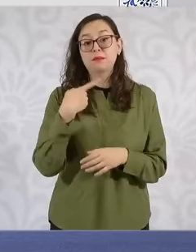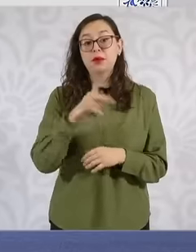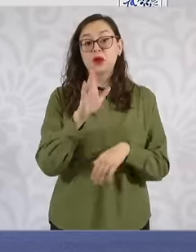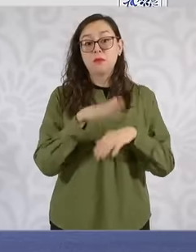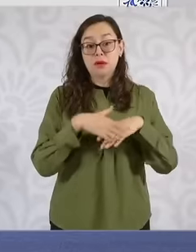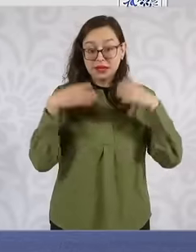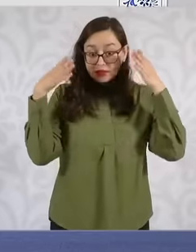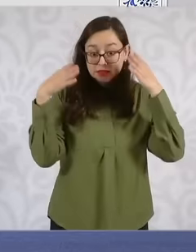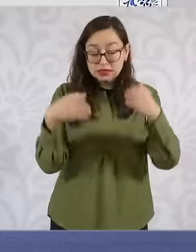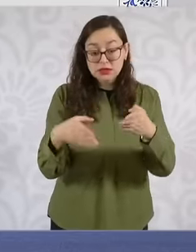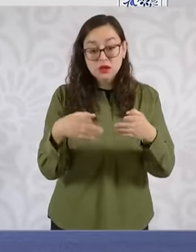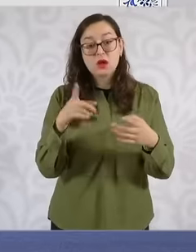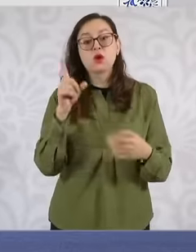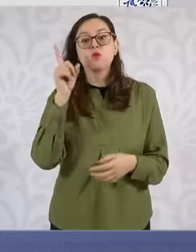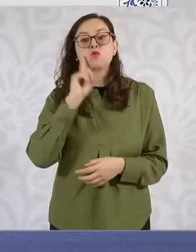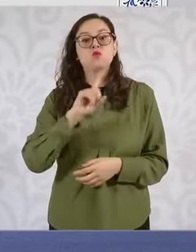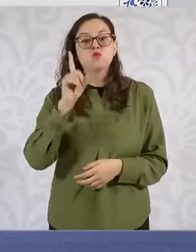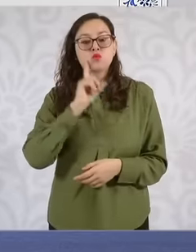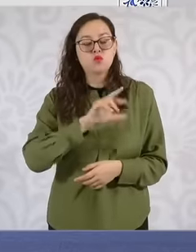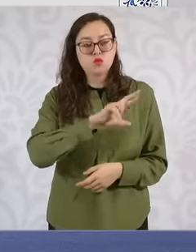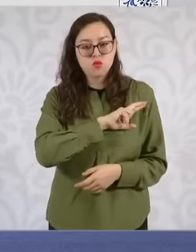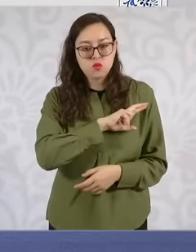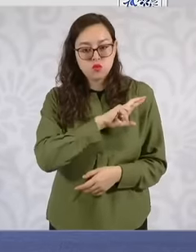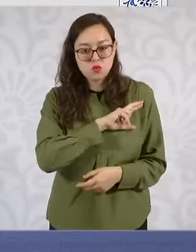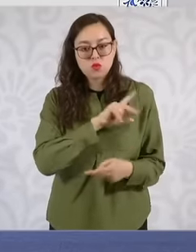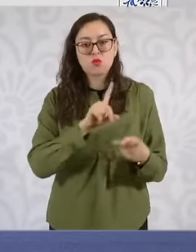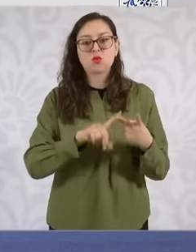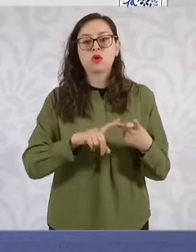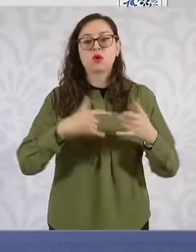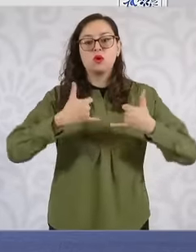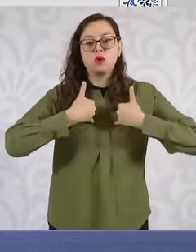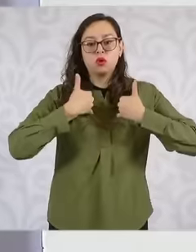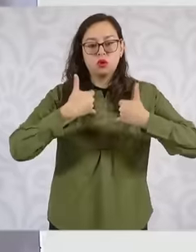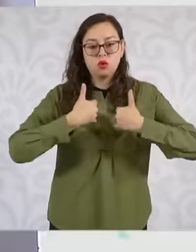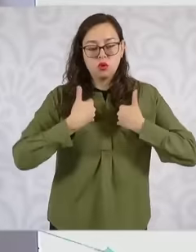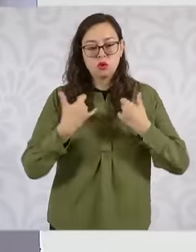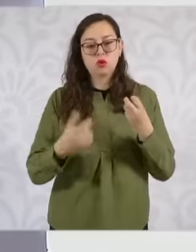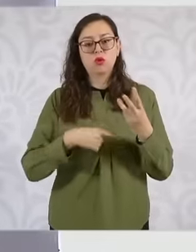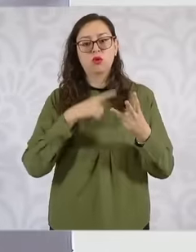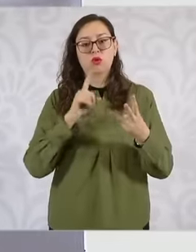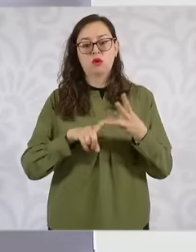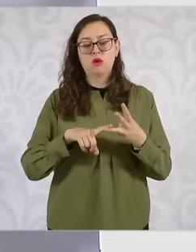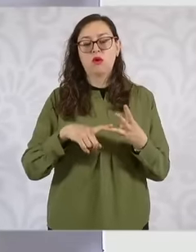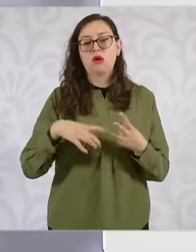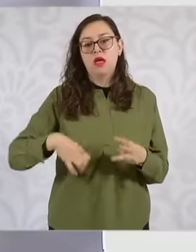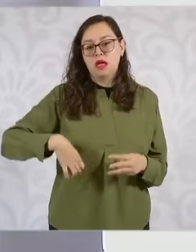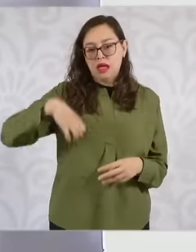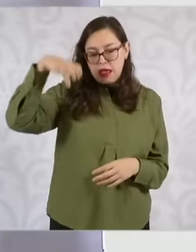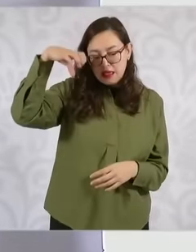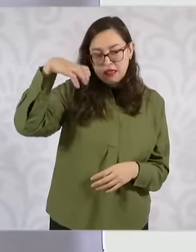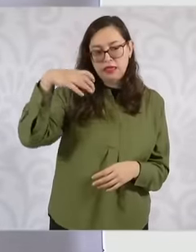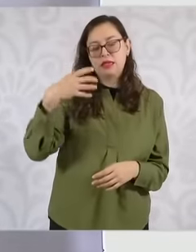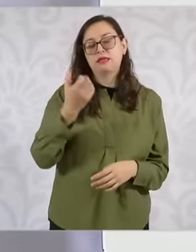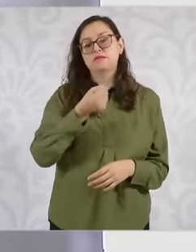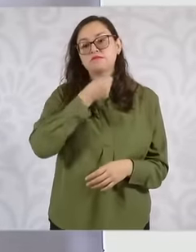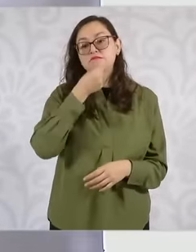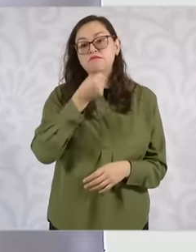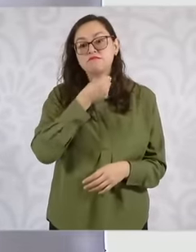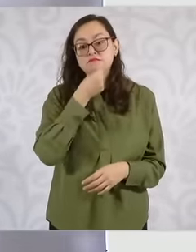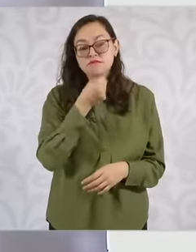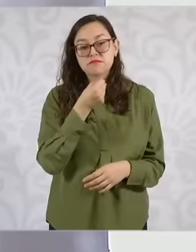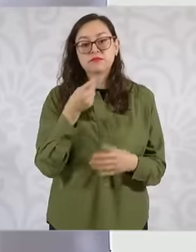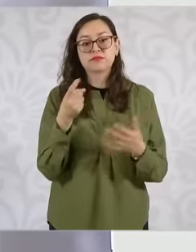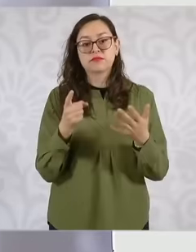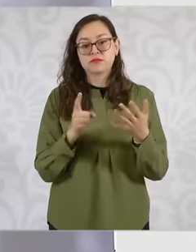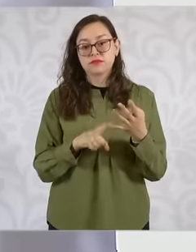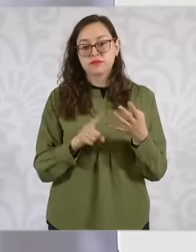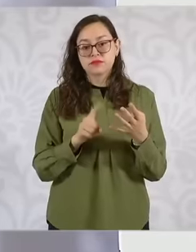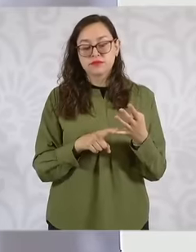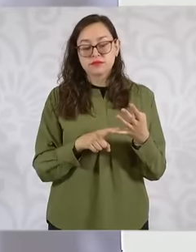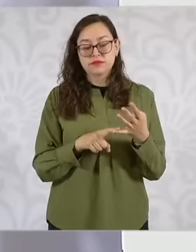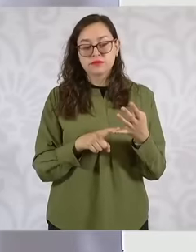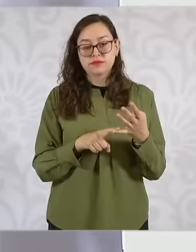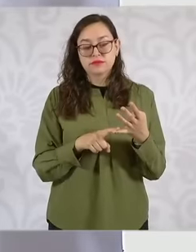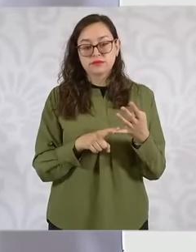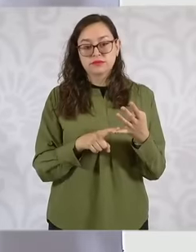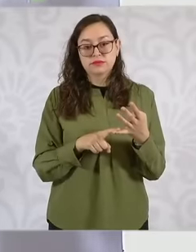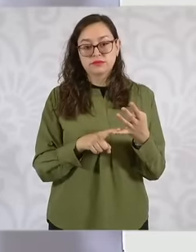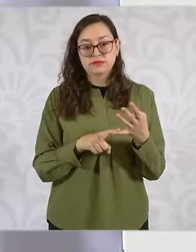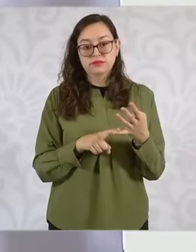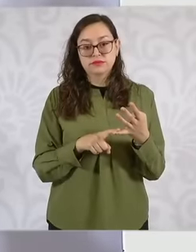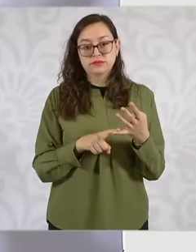women heads of family, young adults, older adults and of course independent workers who